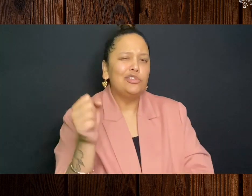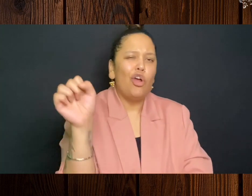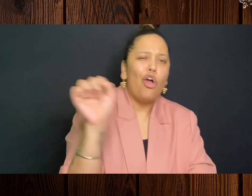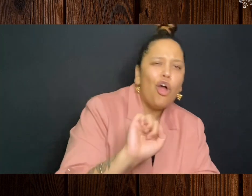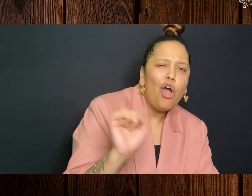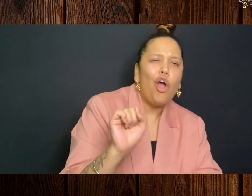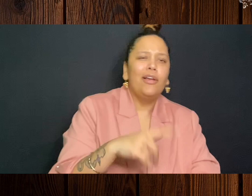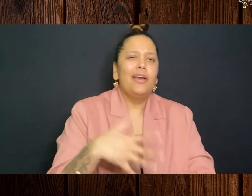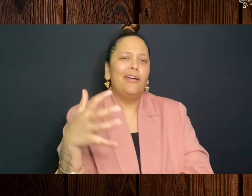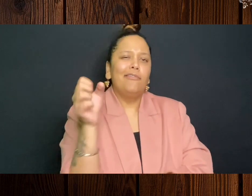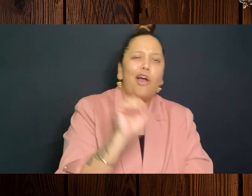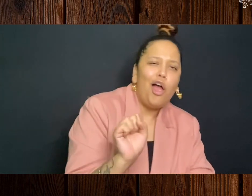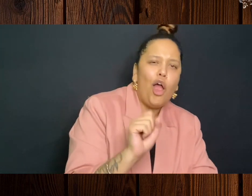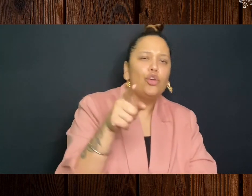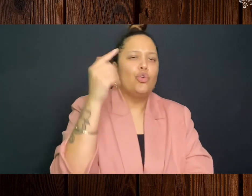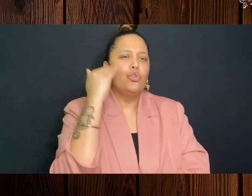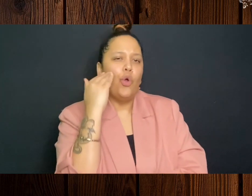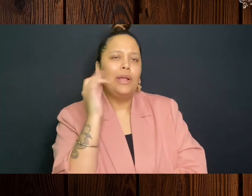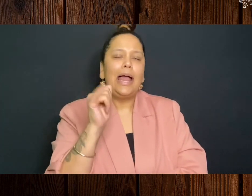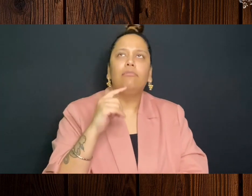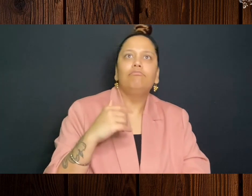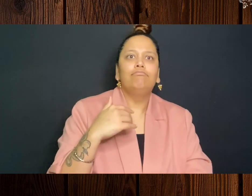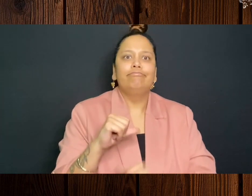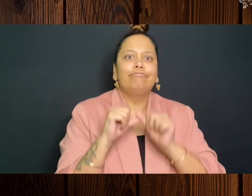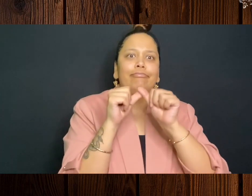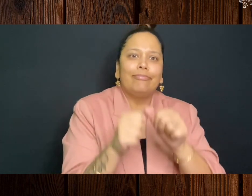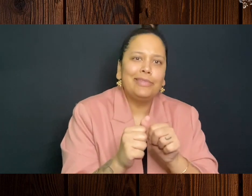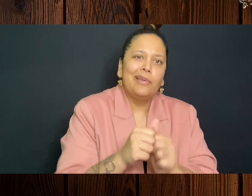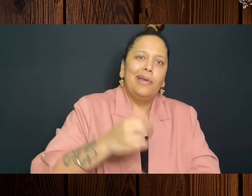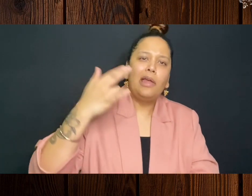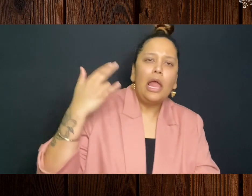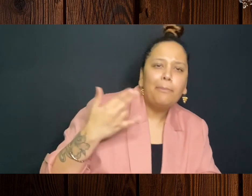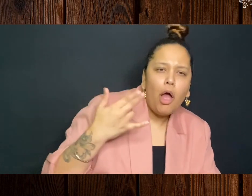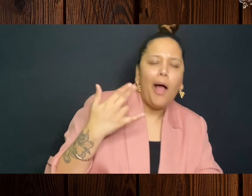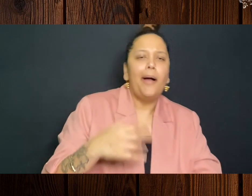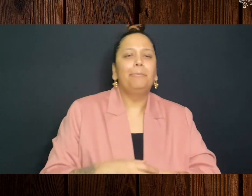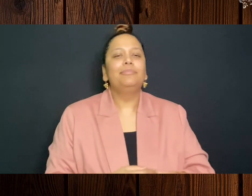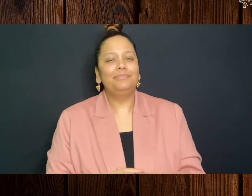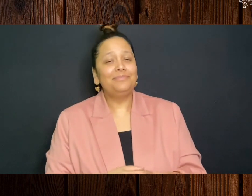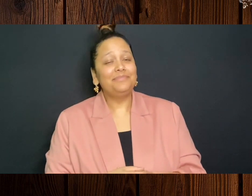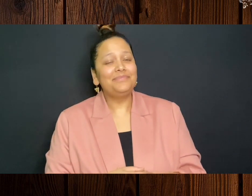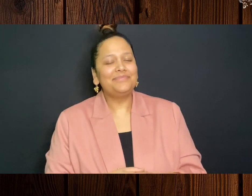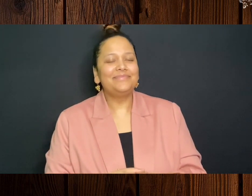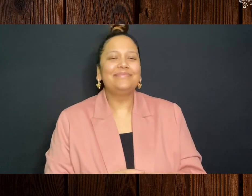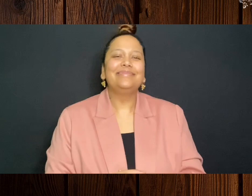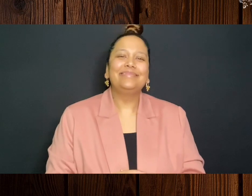got a fast car…’ But, you know, then you can go on to even Hip-Hop,